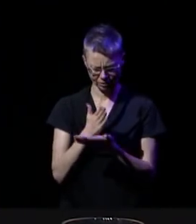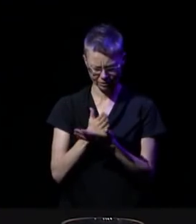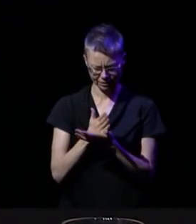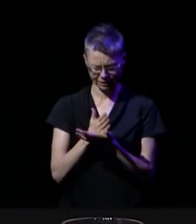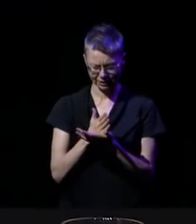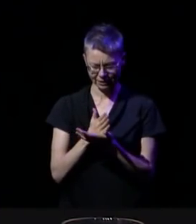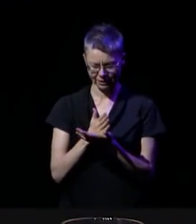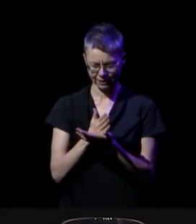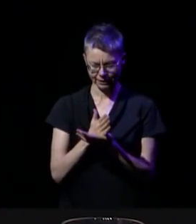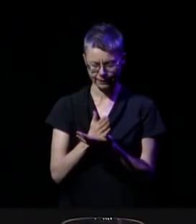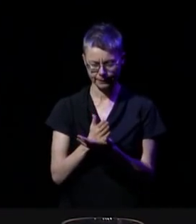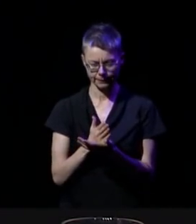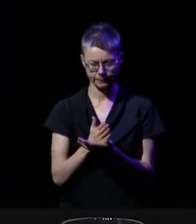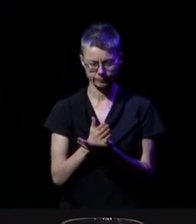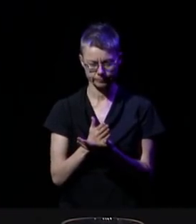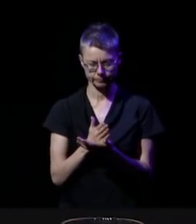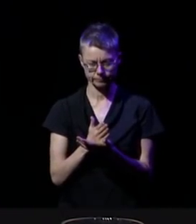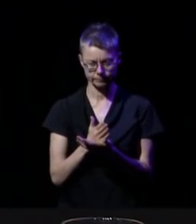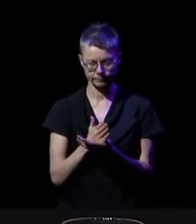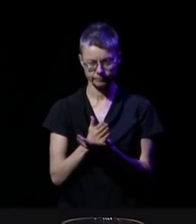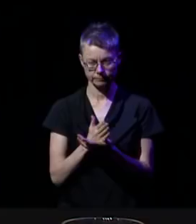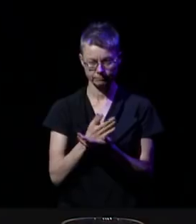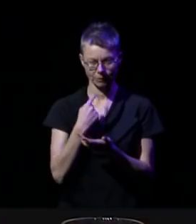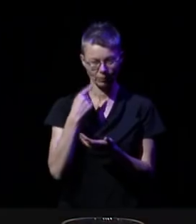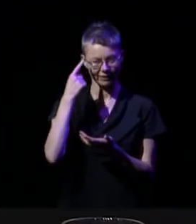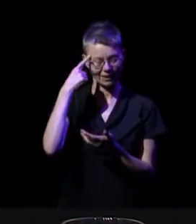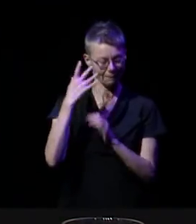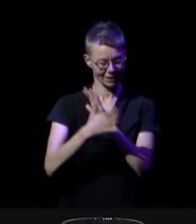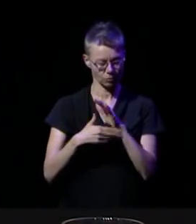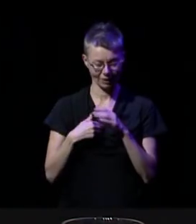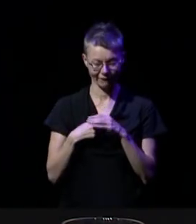as something that is about conformity; in a patriarchy,